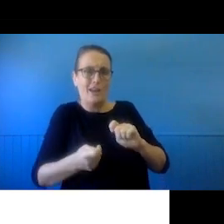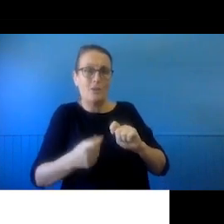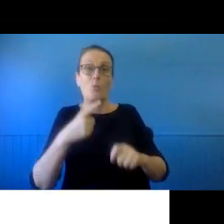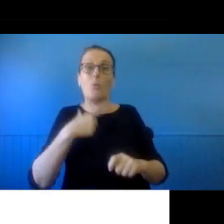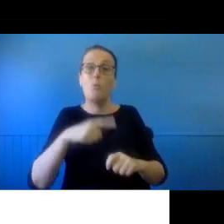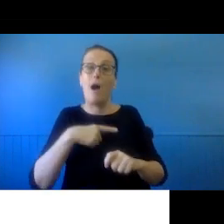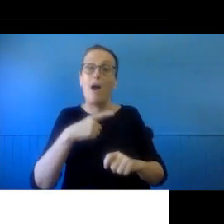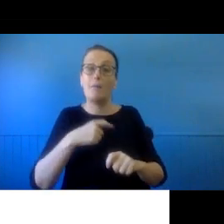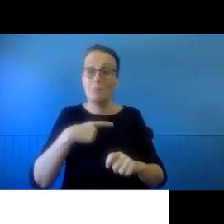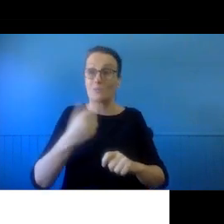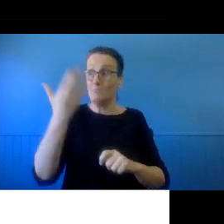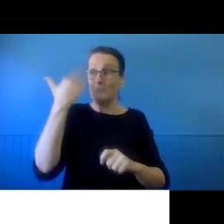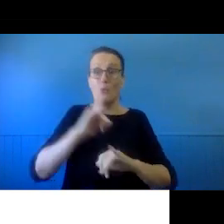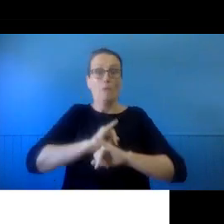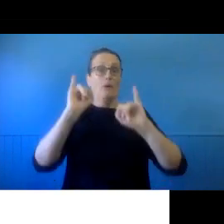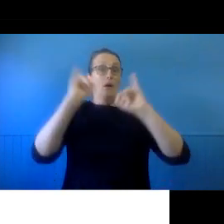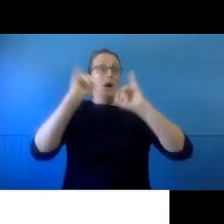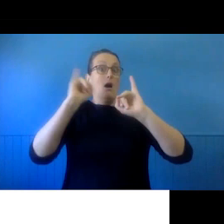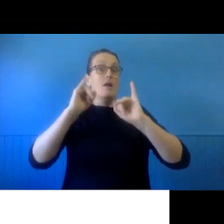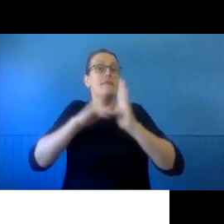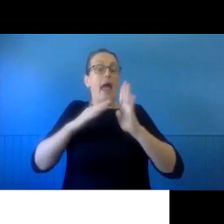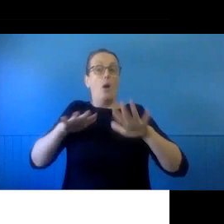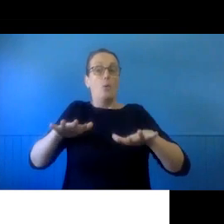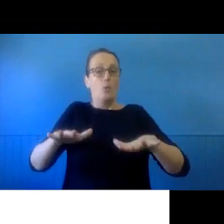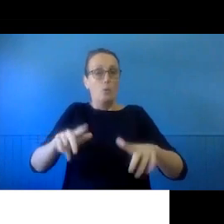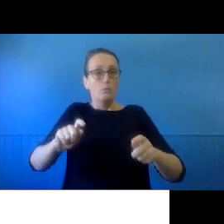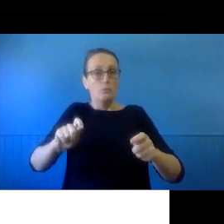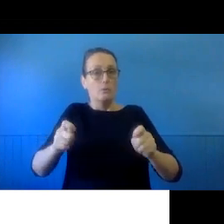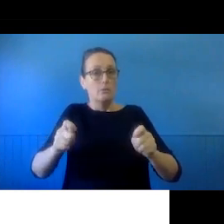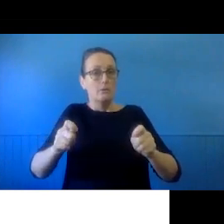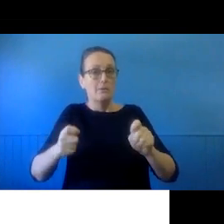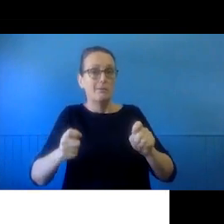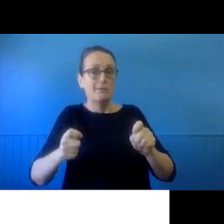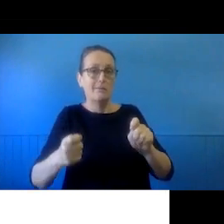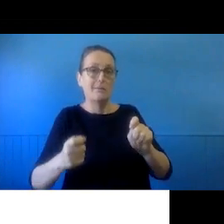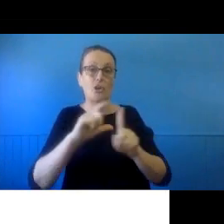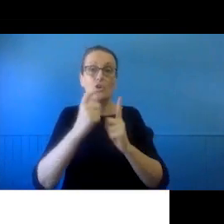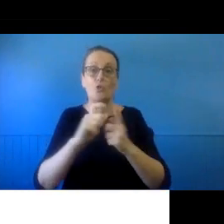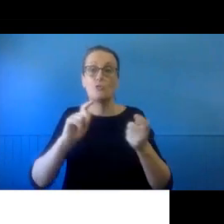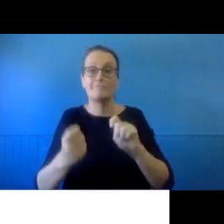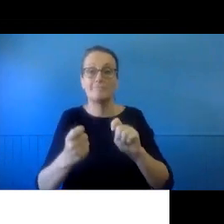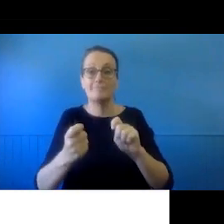acute face and moving into this next phase of cultural adaption. Where we as